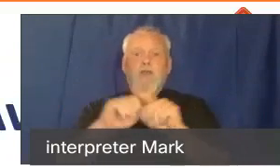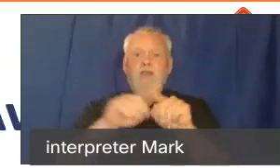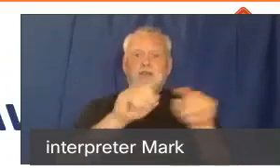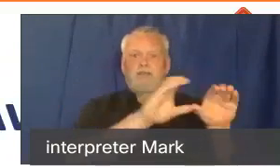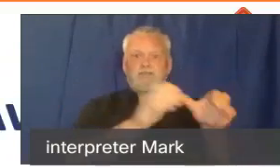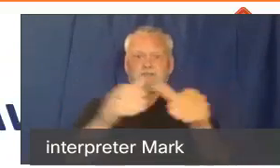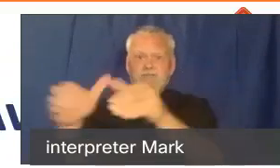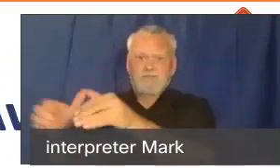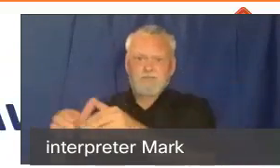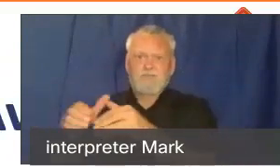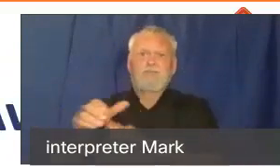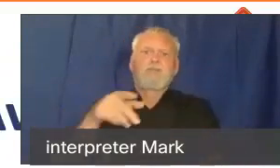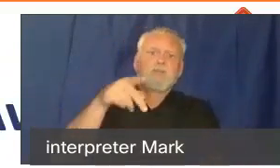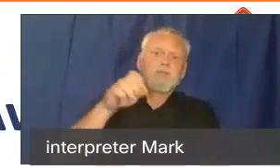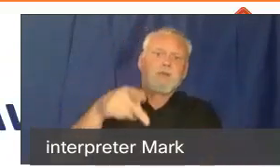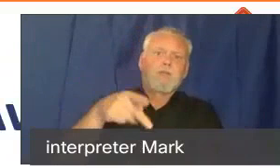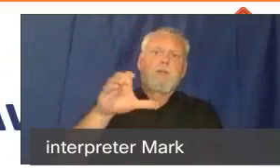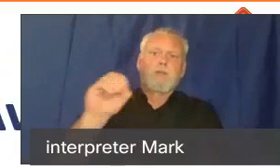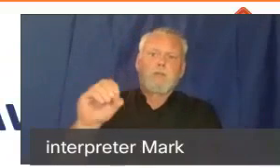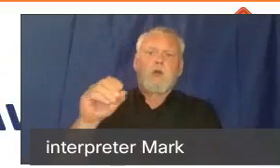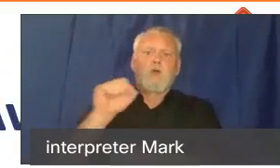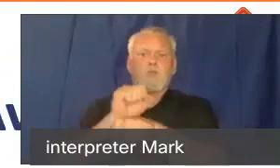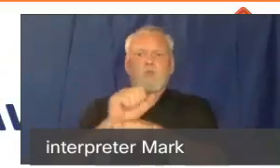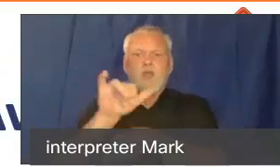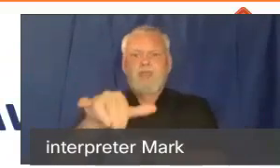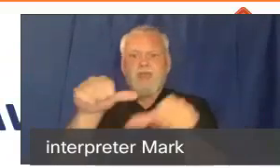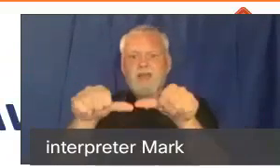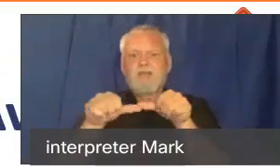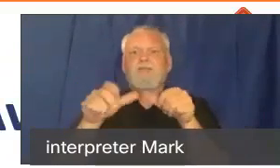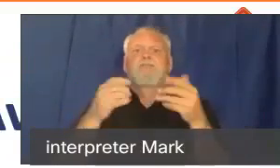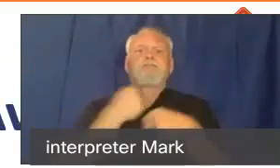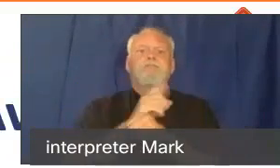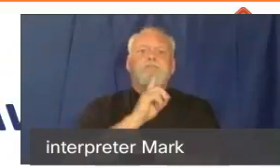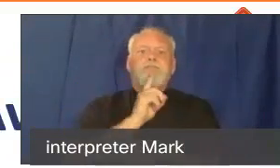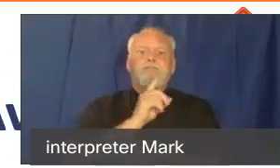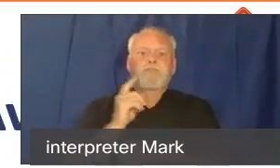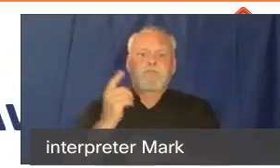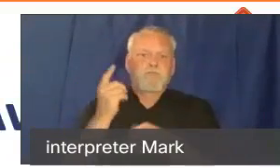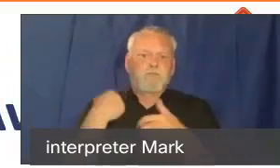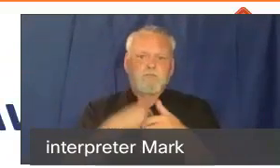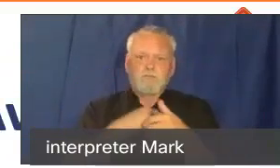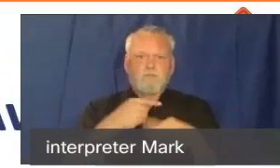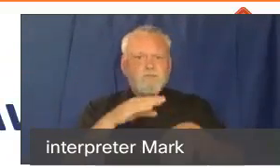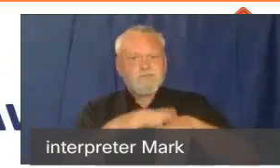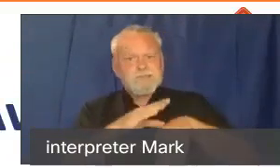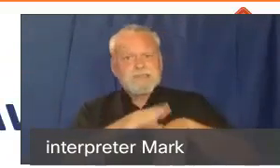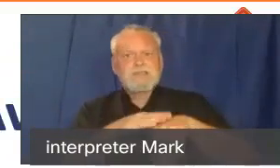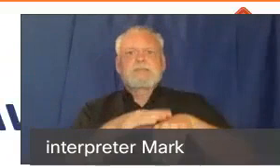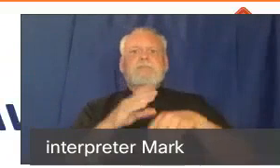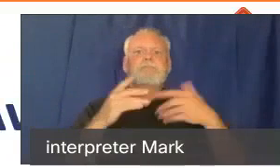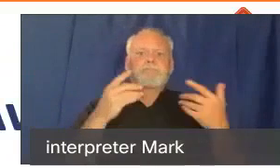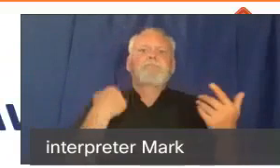Such as like, pepco that is doing work in that area to make sure, you know, we are cautious and we.